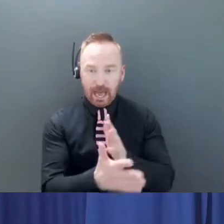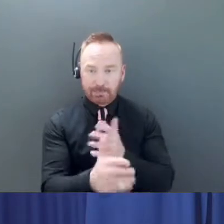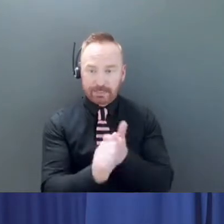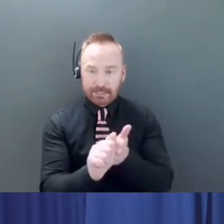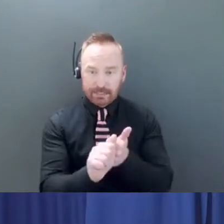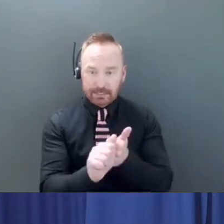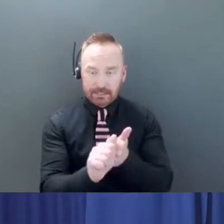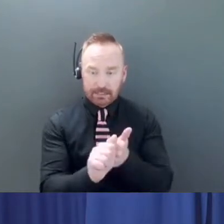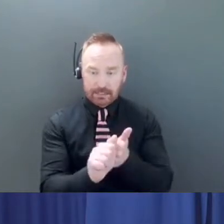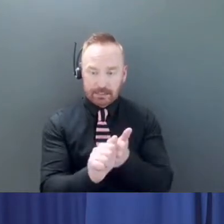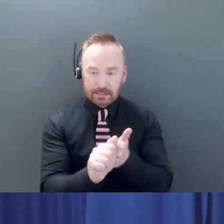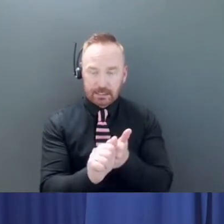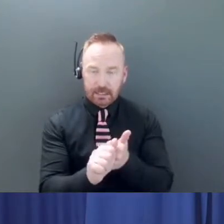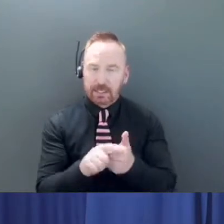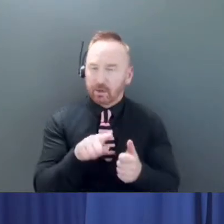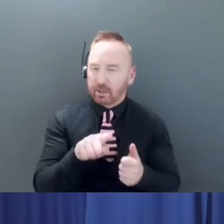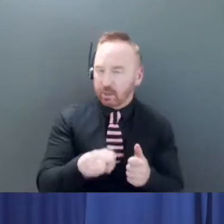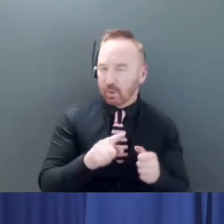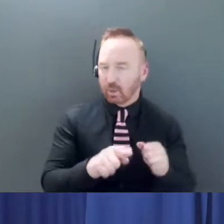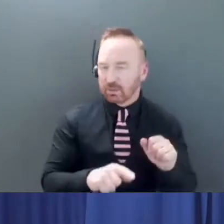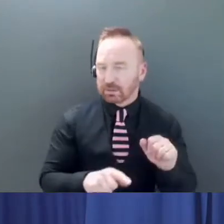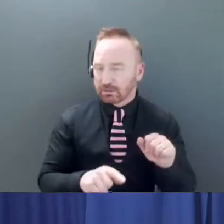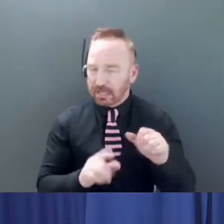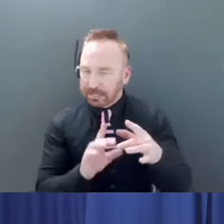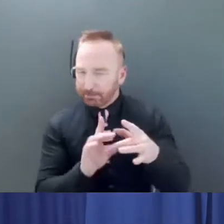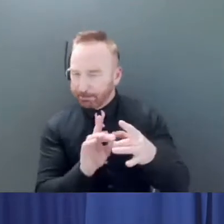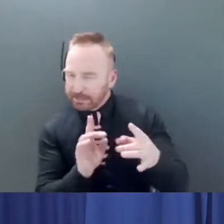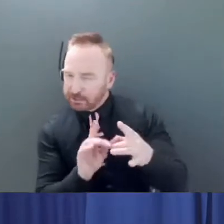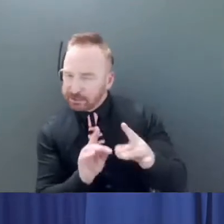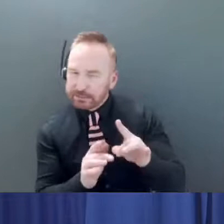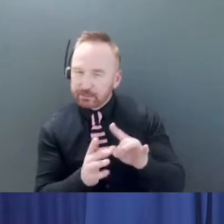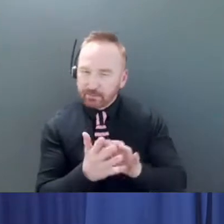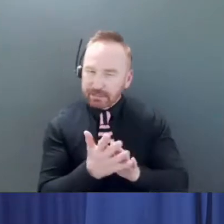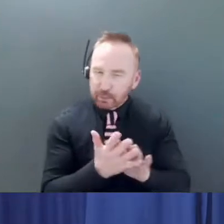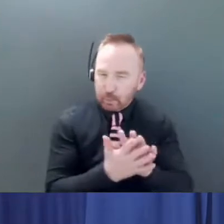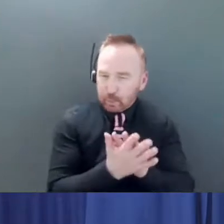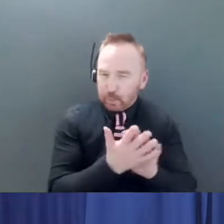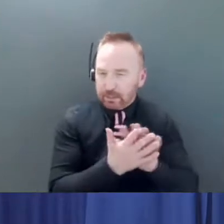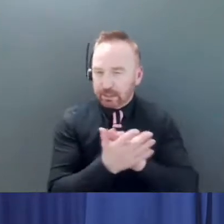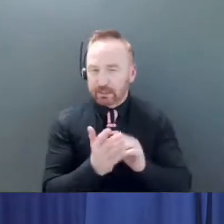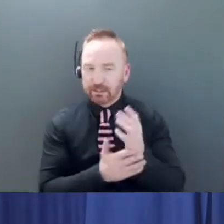was sort of alluded to the fact that there could be some anticipated outbreaks in the